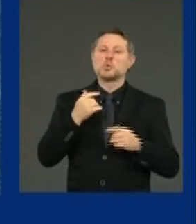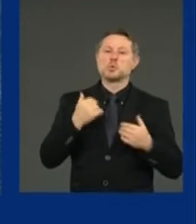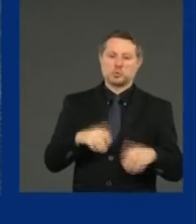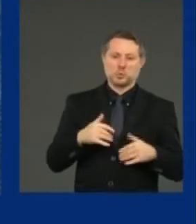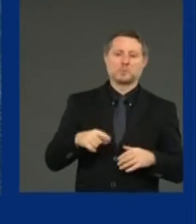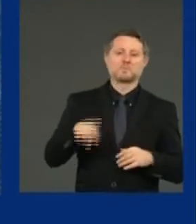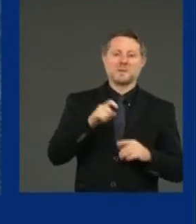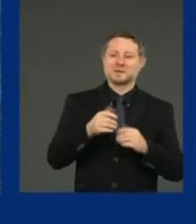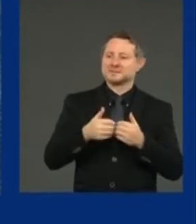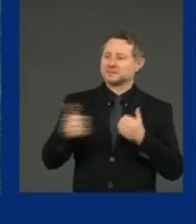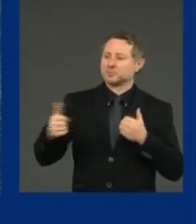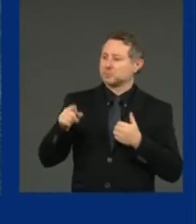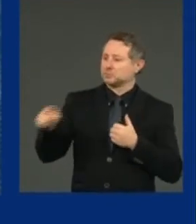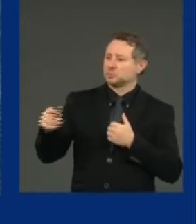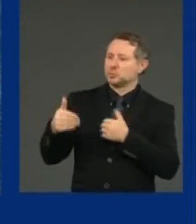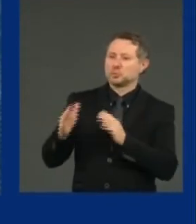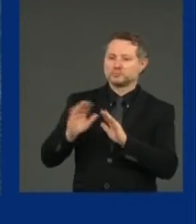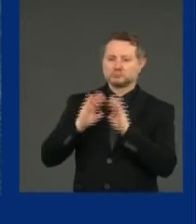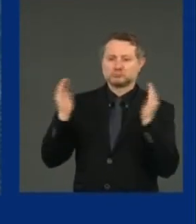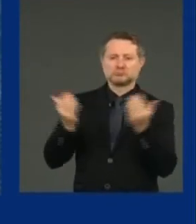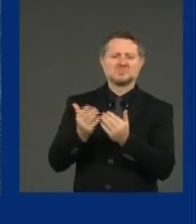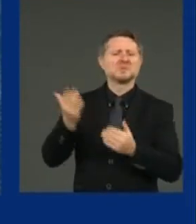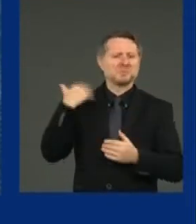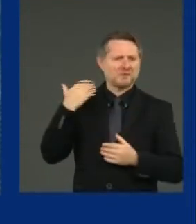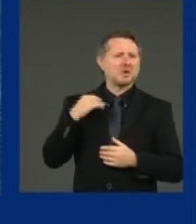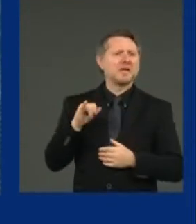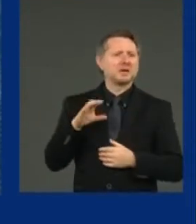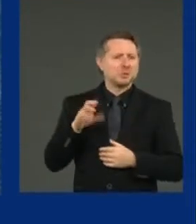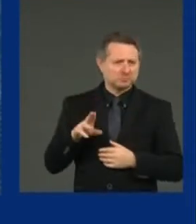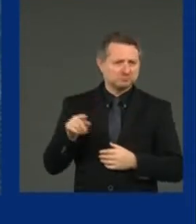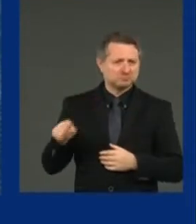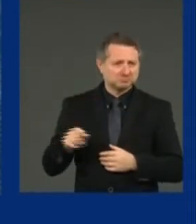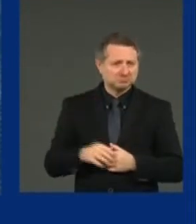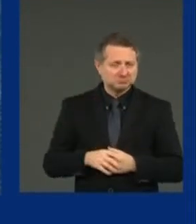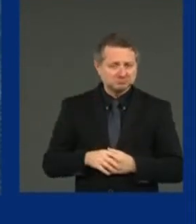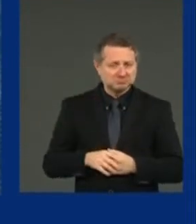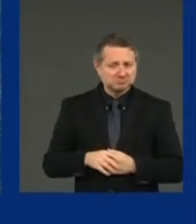BECAUSE WHEN THESE PEOPLE ARE INFECTED WITH COVID, THEY DO NEED ICU BEDS.